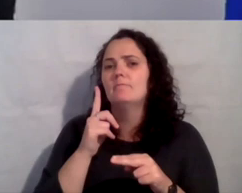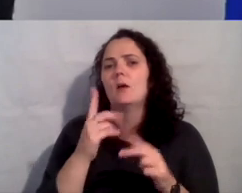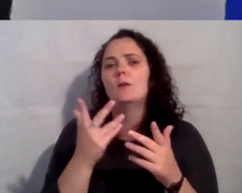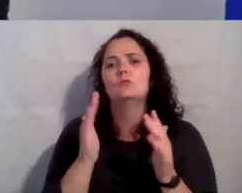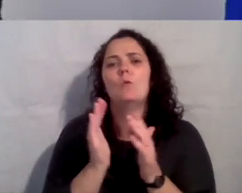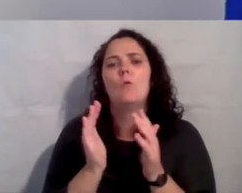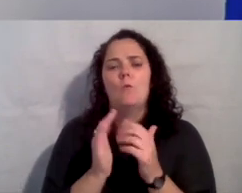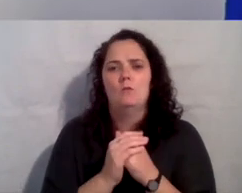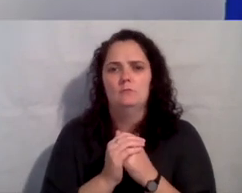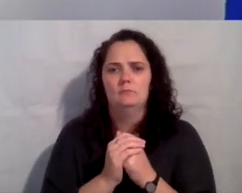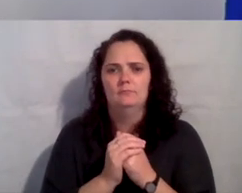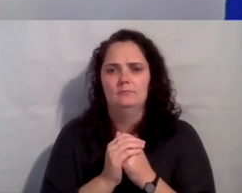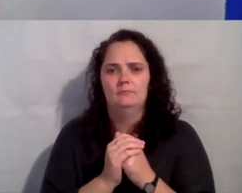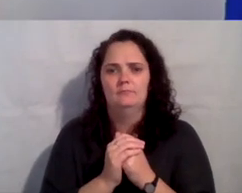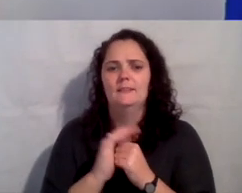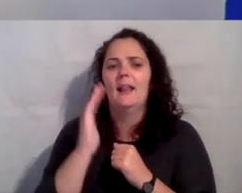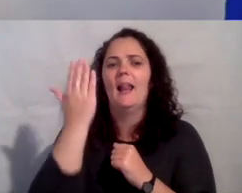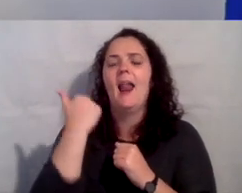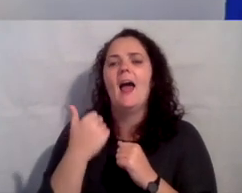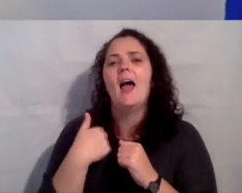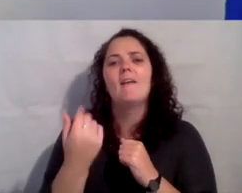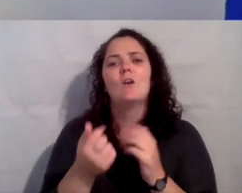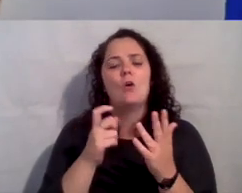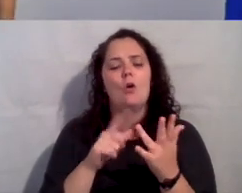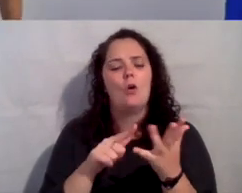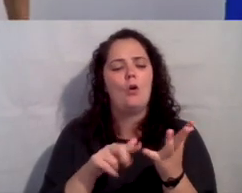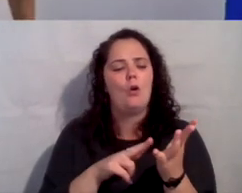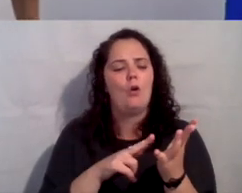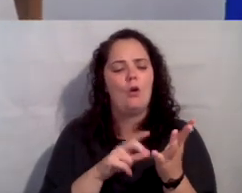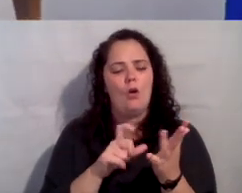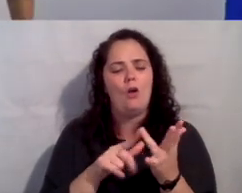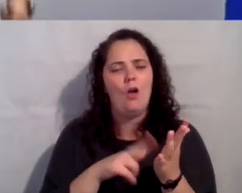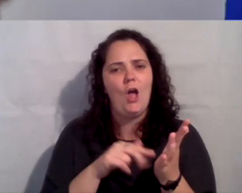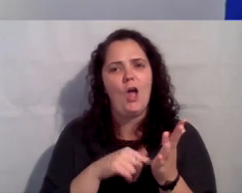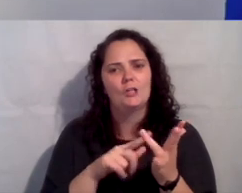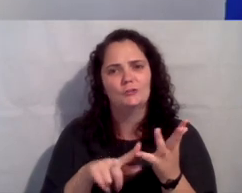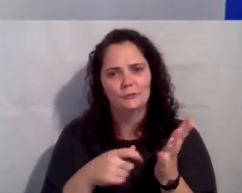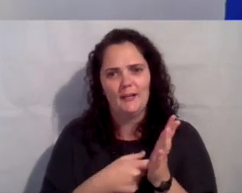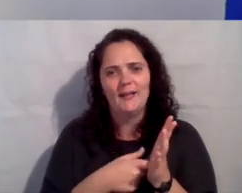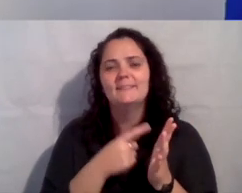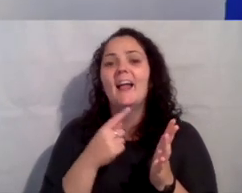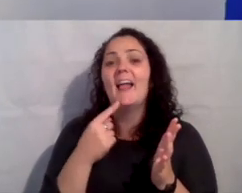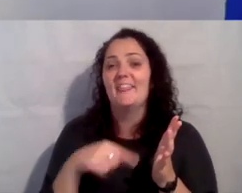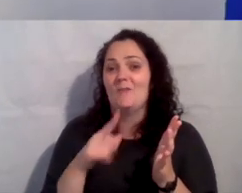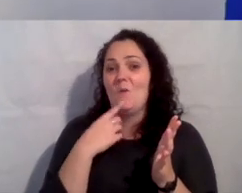small areas. So last time we did the contour working around, this time we're going to be massing lines. And what you're going to try to do is